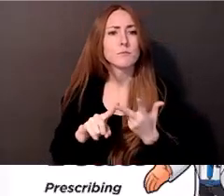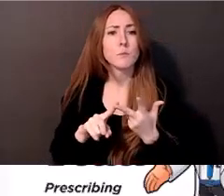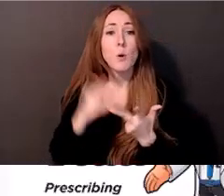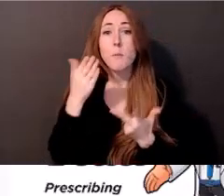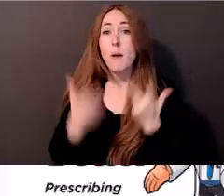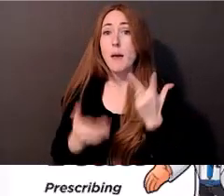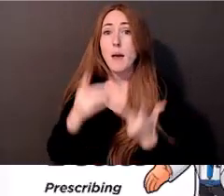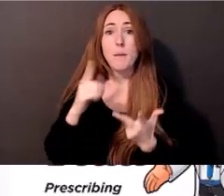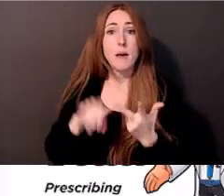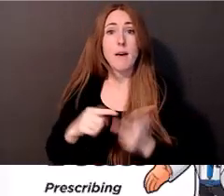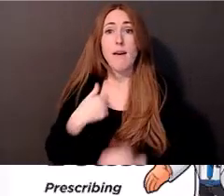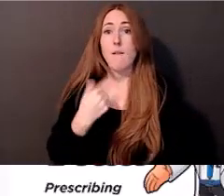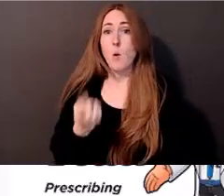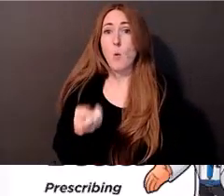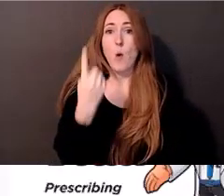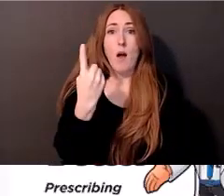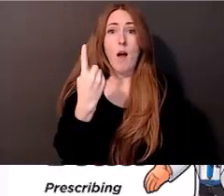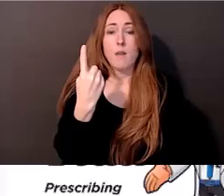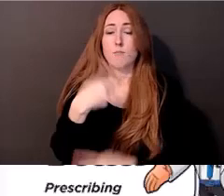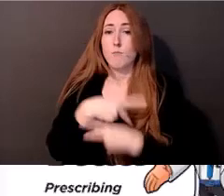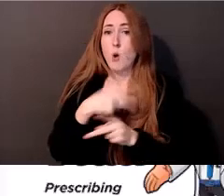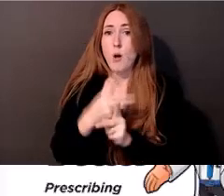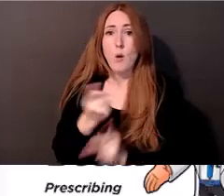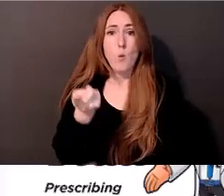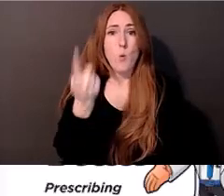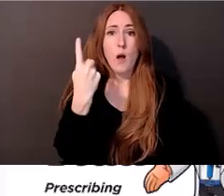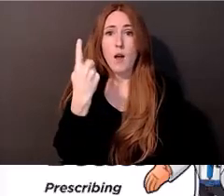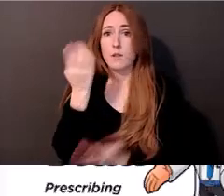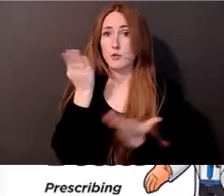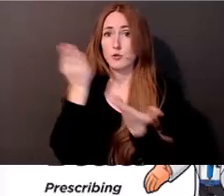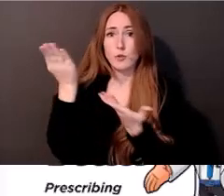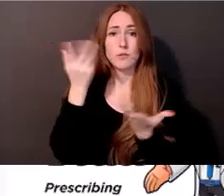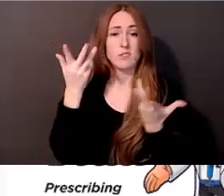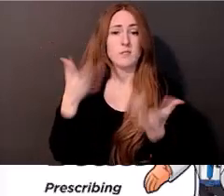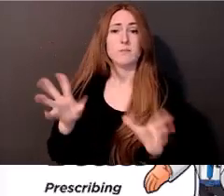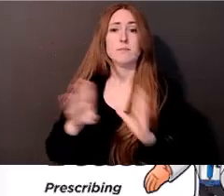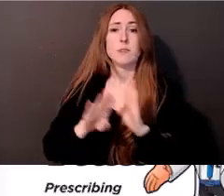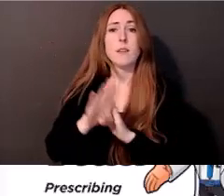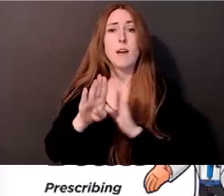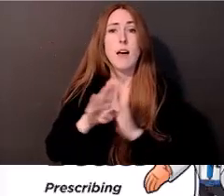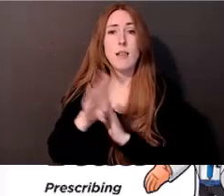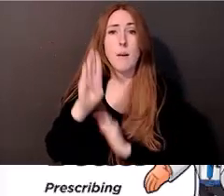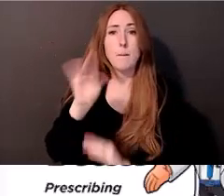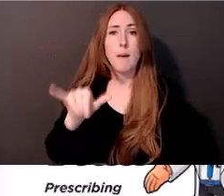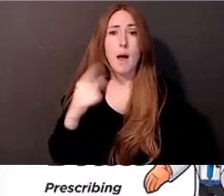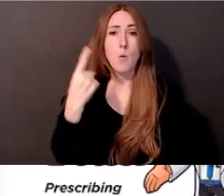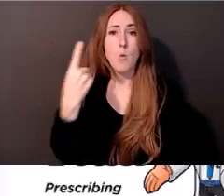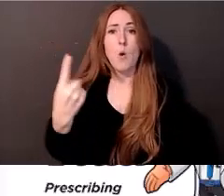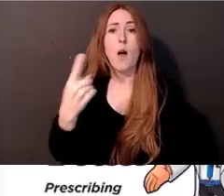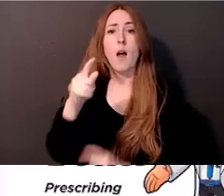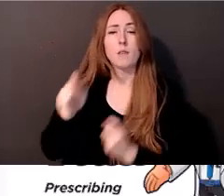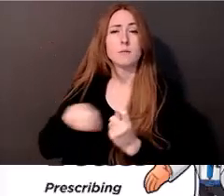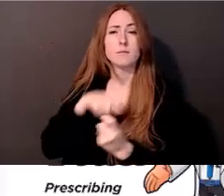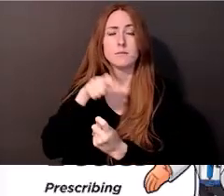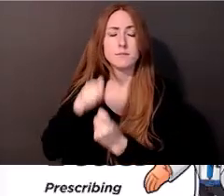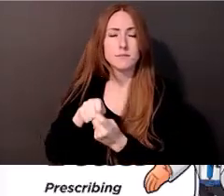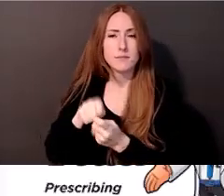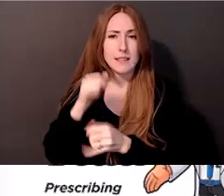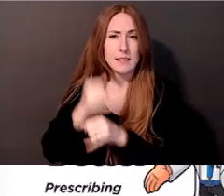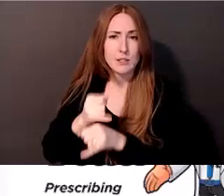product or service that they have that has been developed by one particular institution. And so they still have their branding.